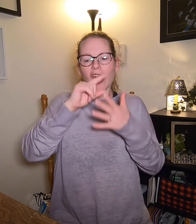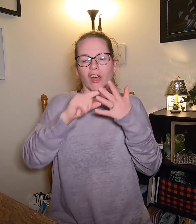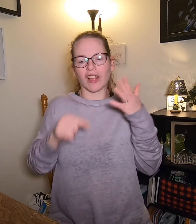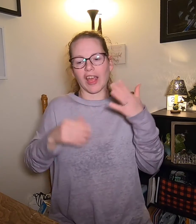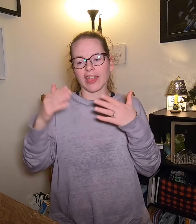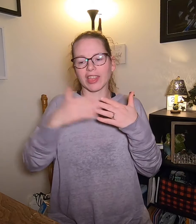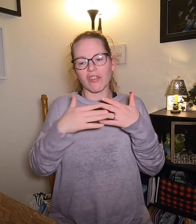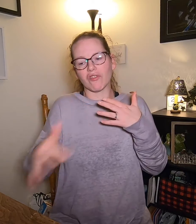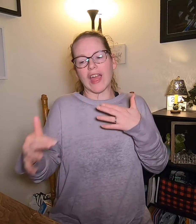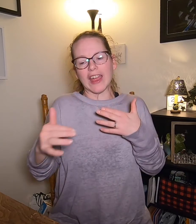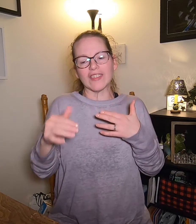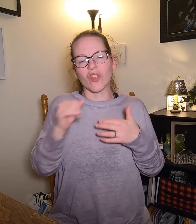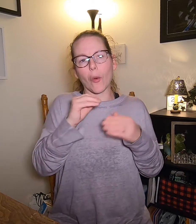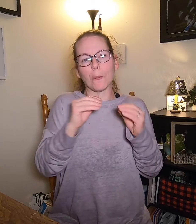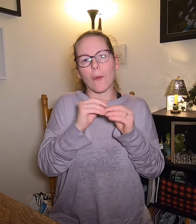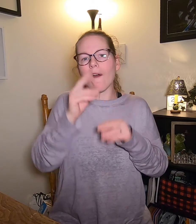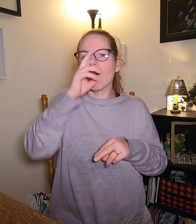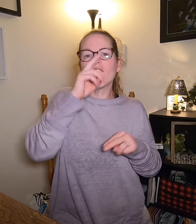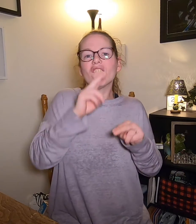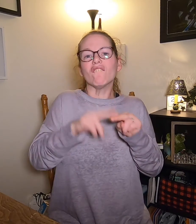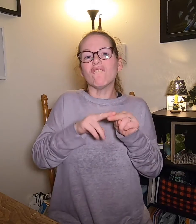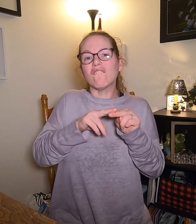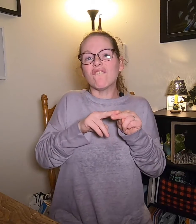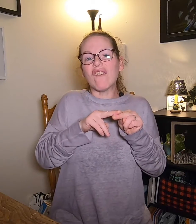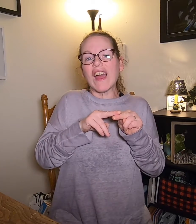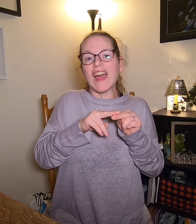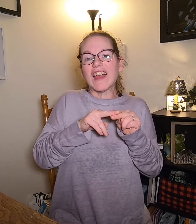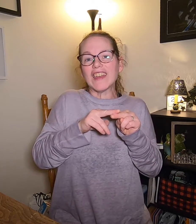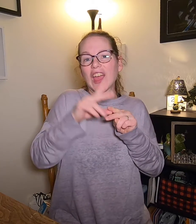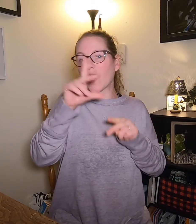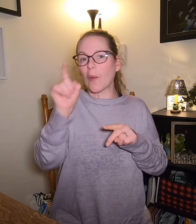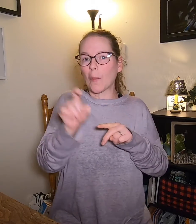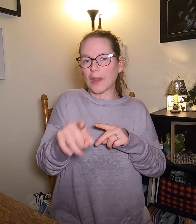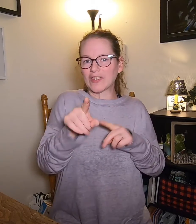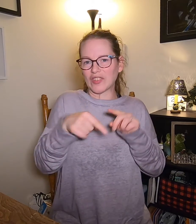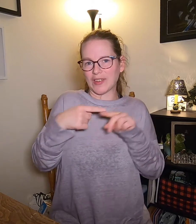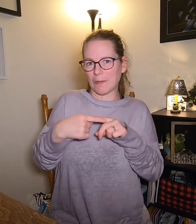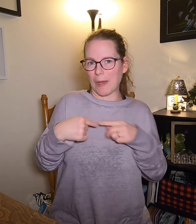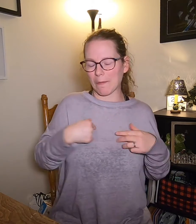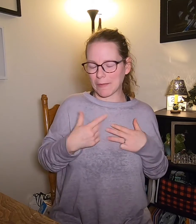The rest seems to be more of a fun questions about me!